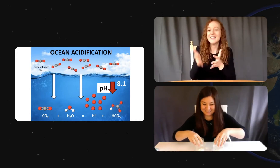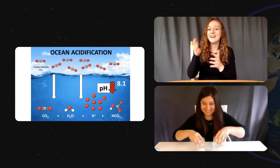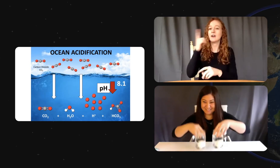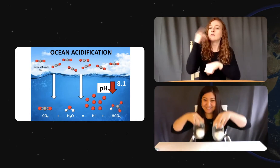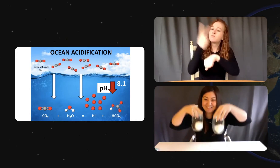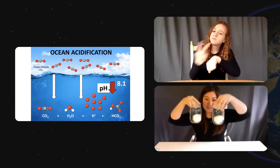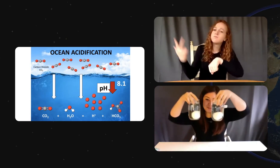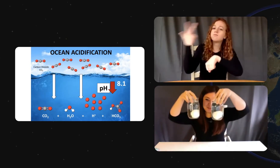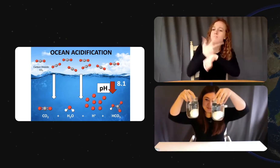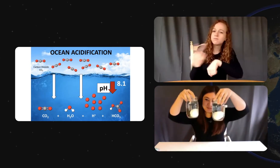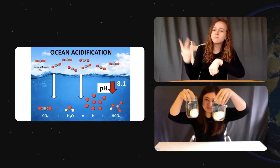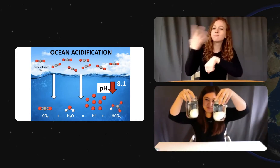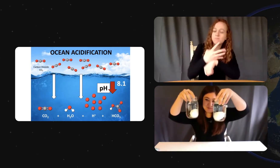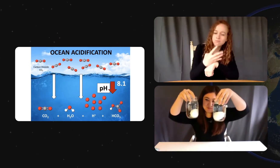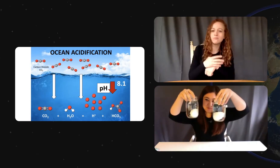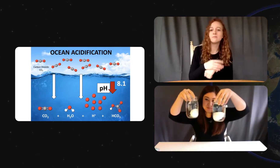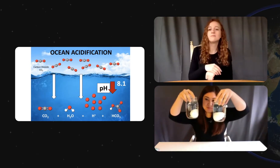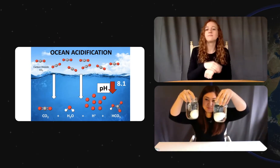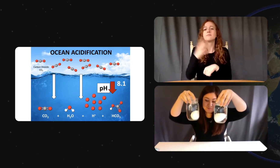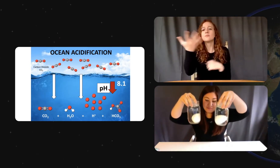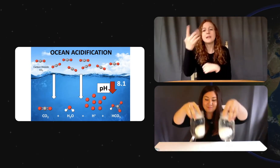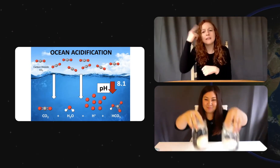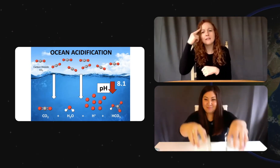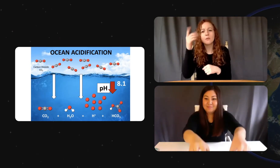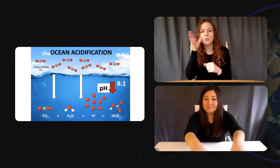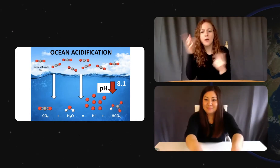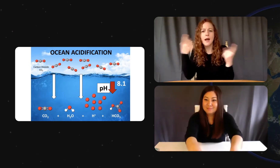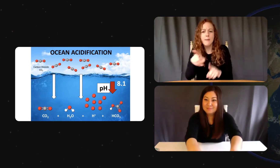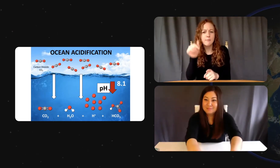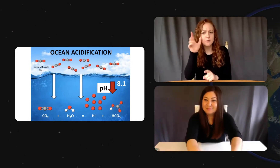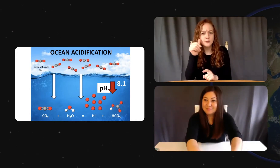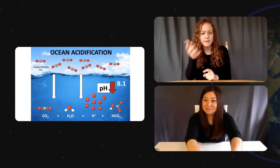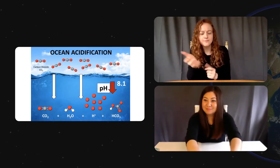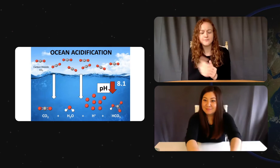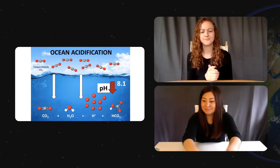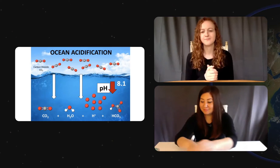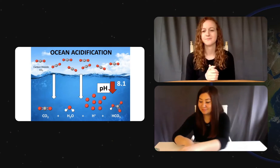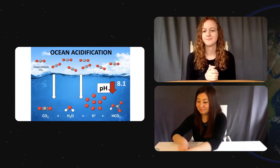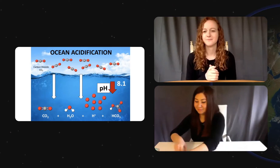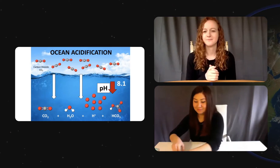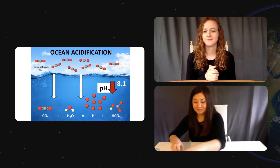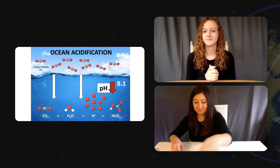What do we think will have happened?